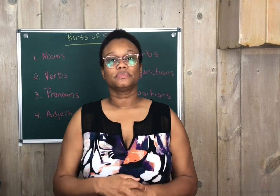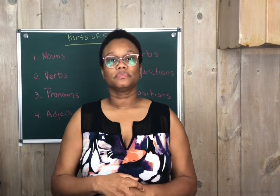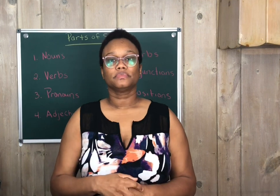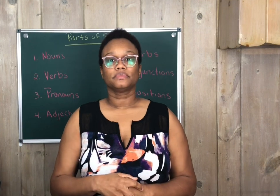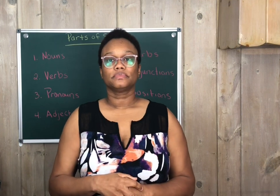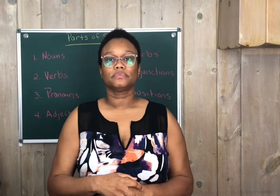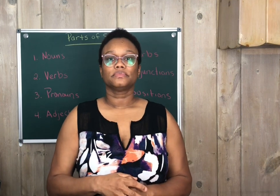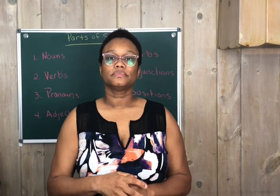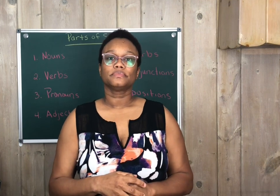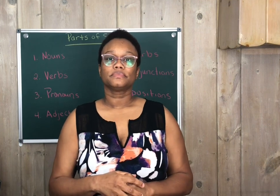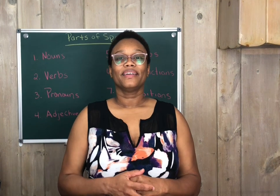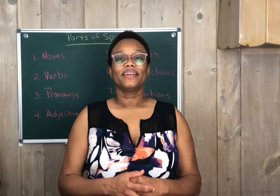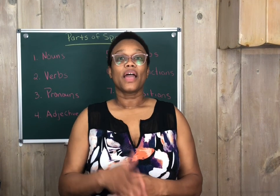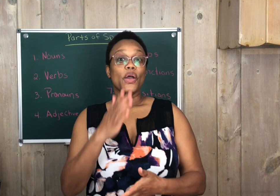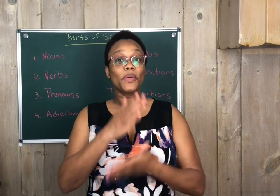different parts of speech separately